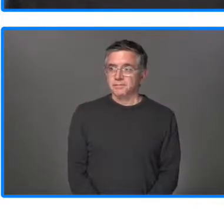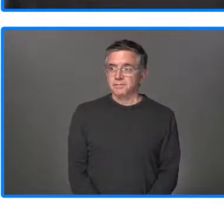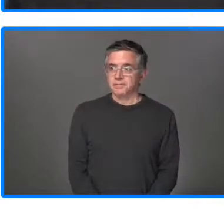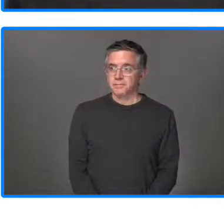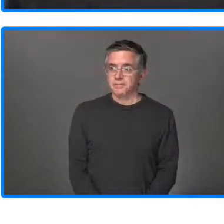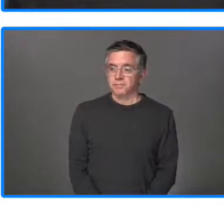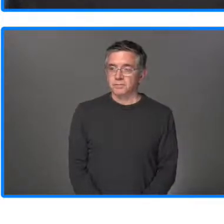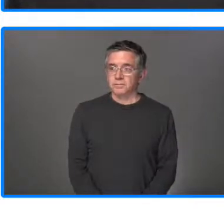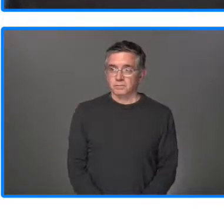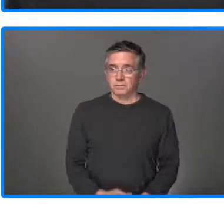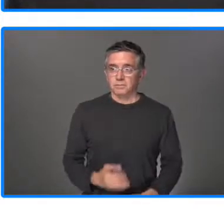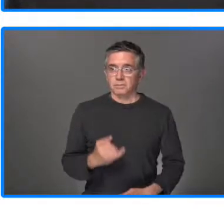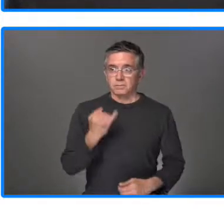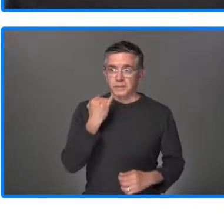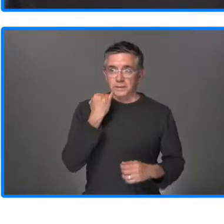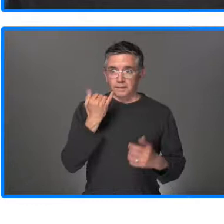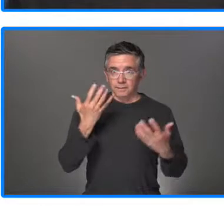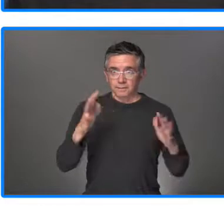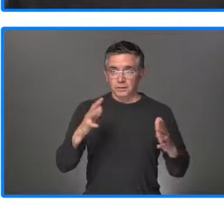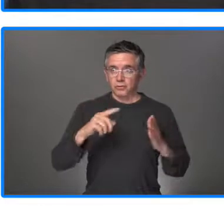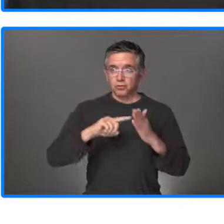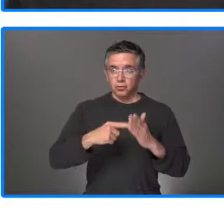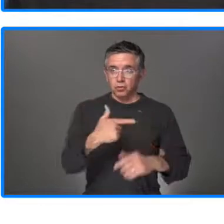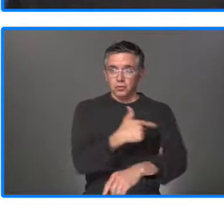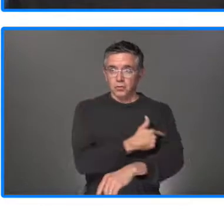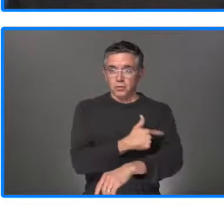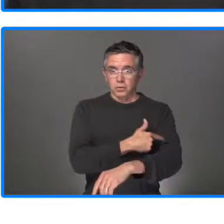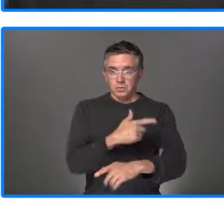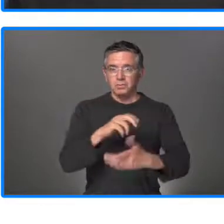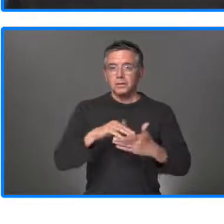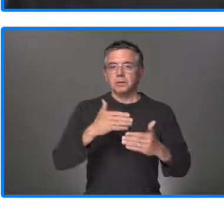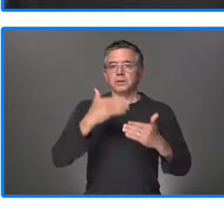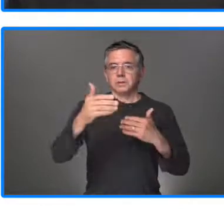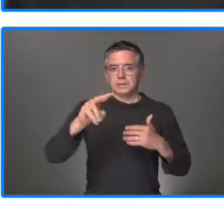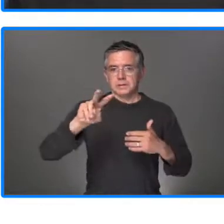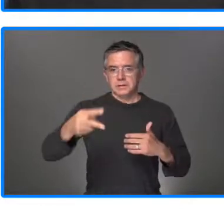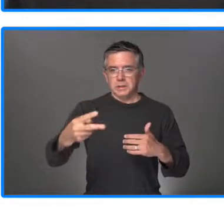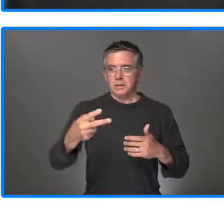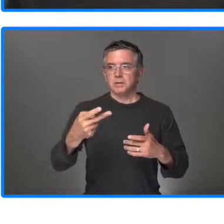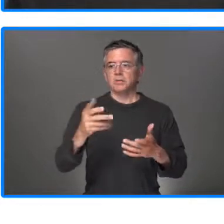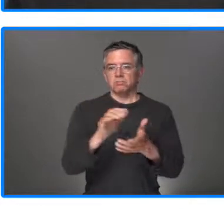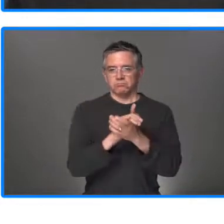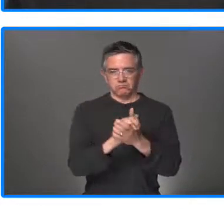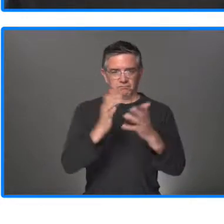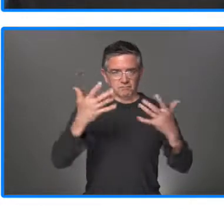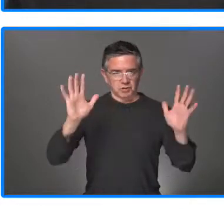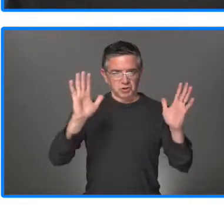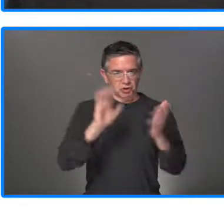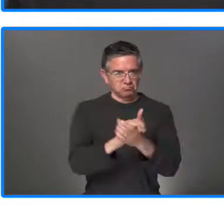or are now fully vaccinated, congratulations, you've helped our community get one step closer